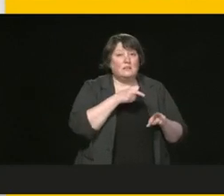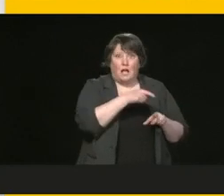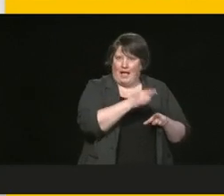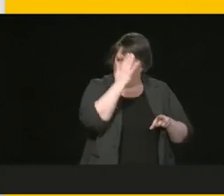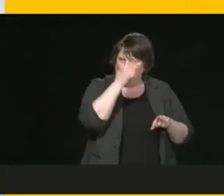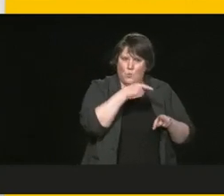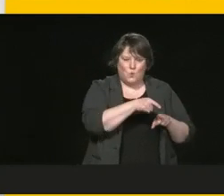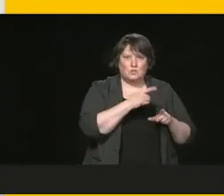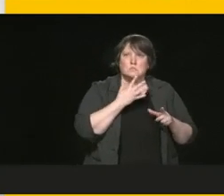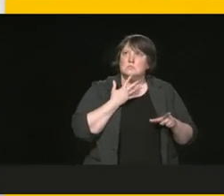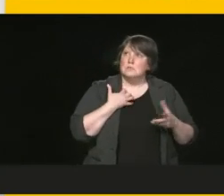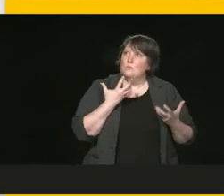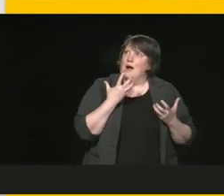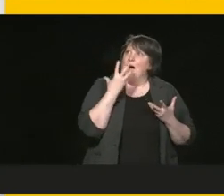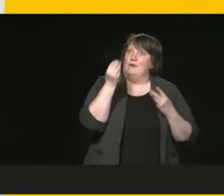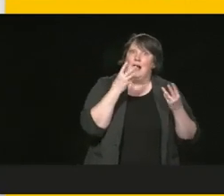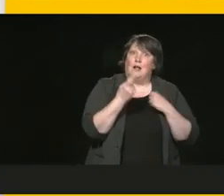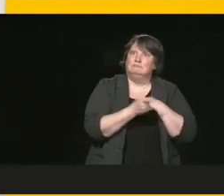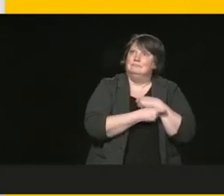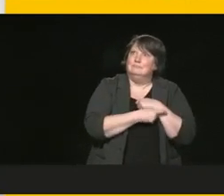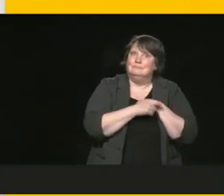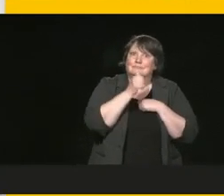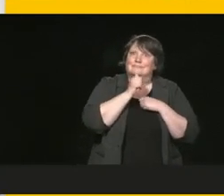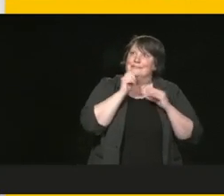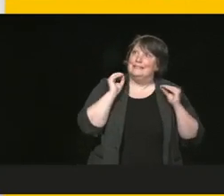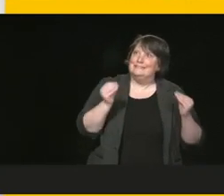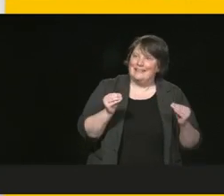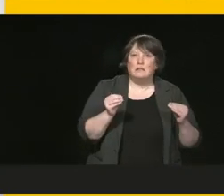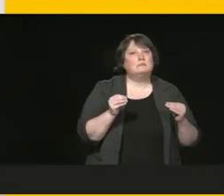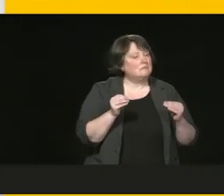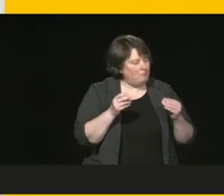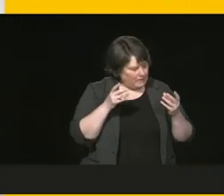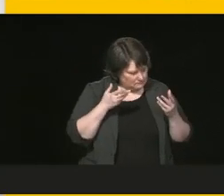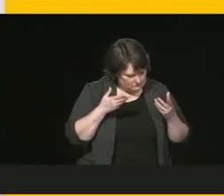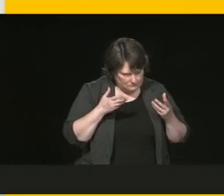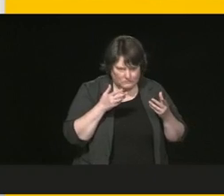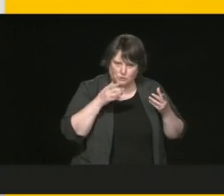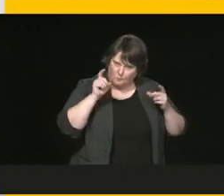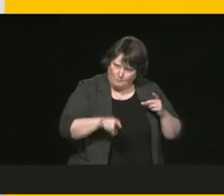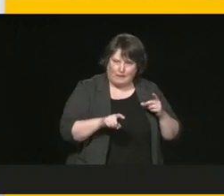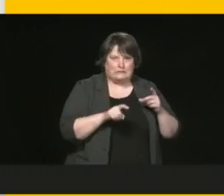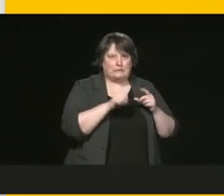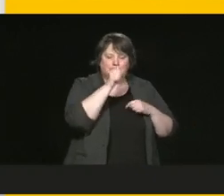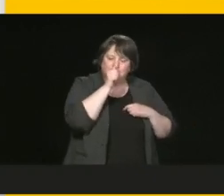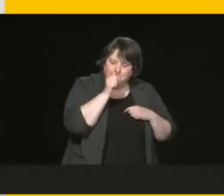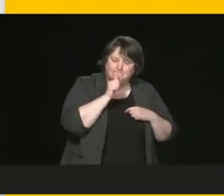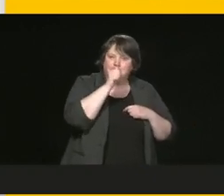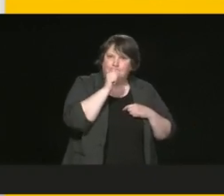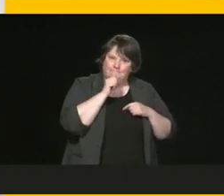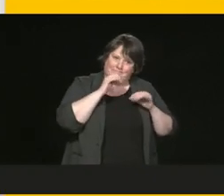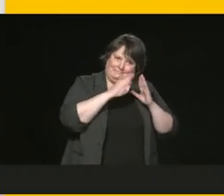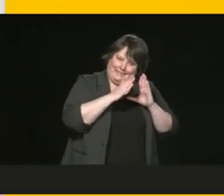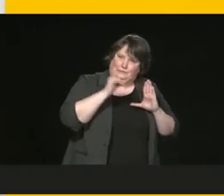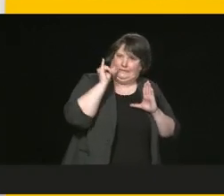FORWARD. BUT AS IMPARENT -- IMPATIENT AS PEOPLE ARE GETTING ACROSS THE